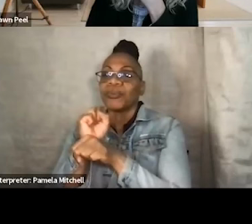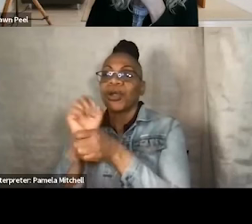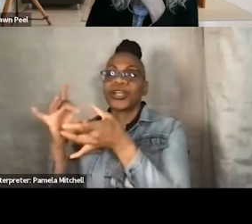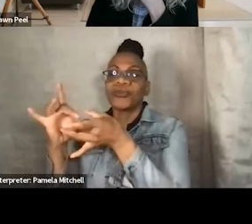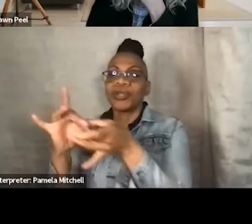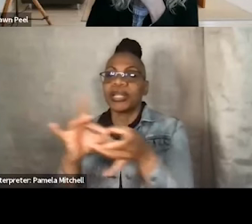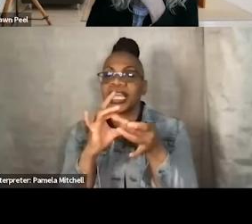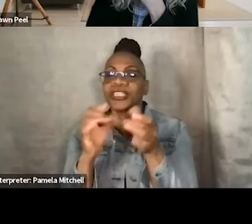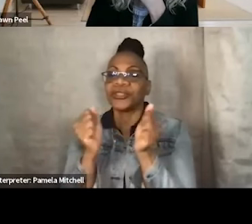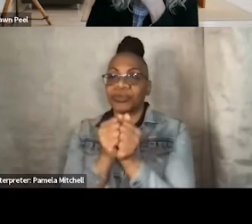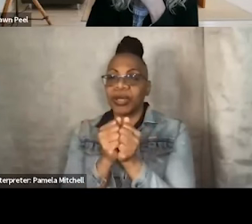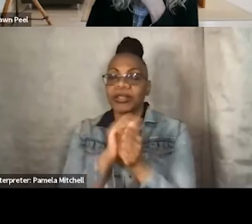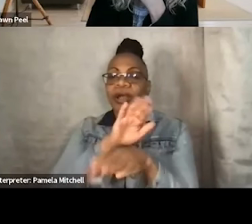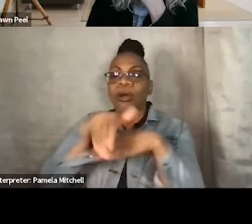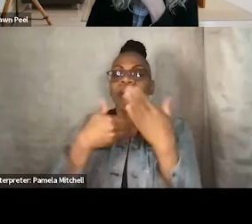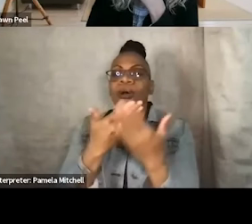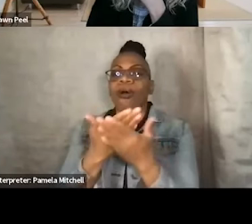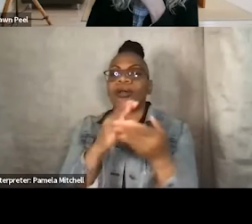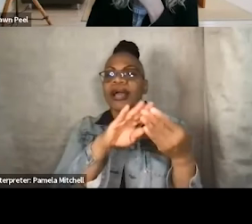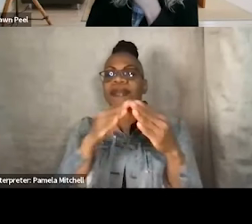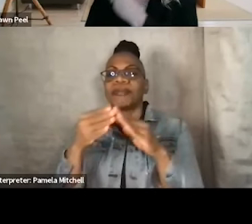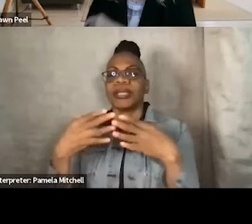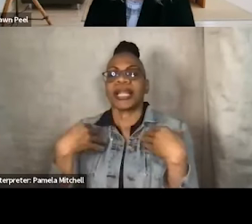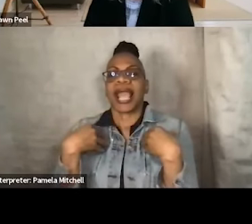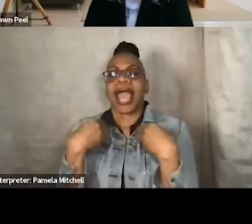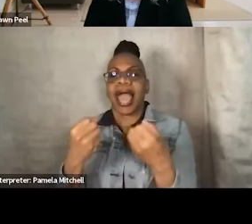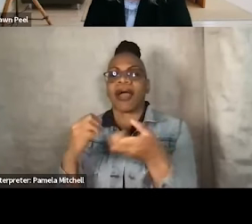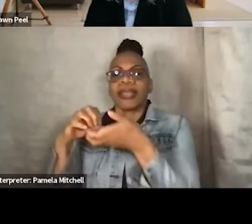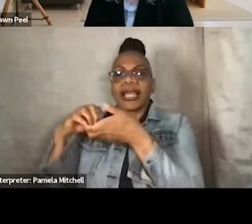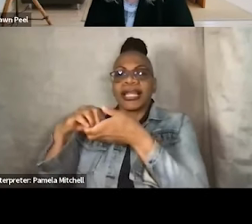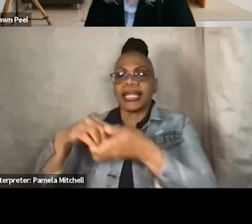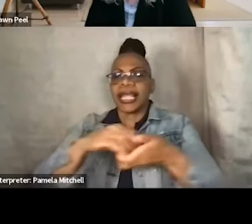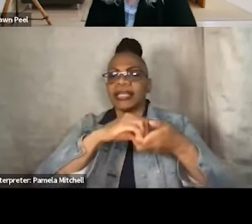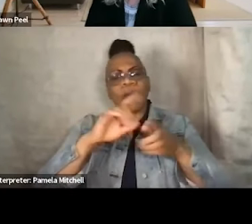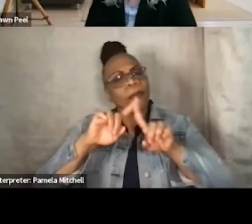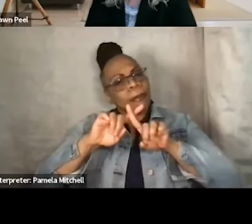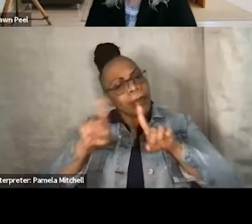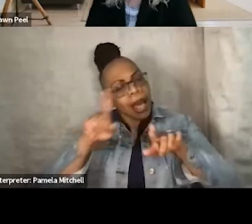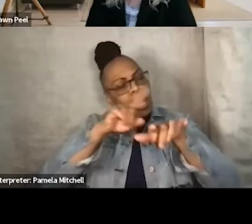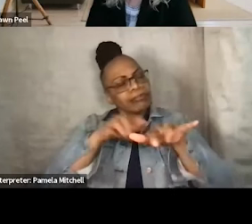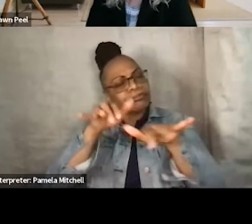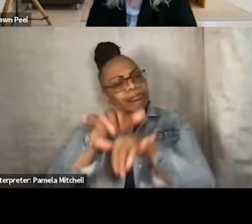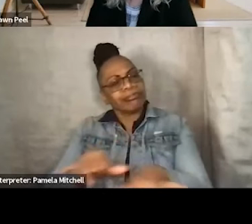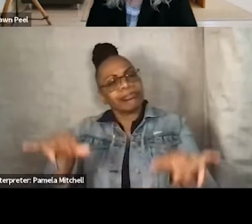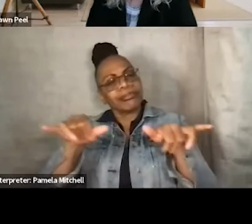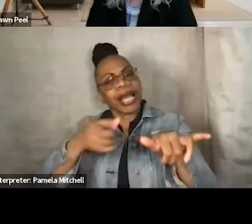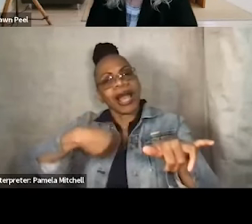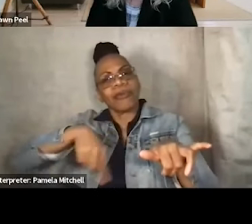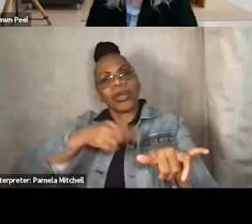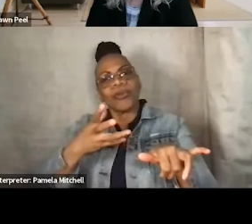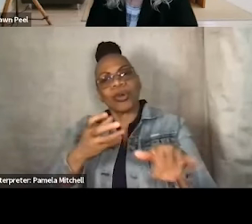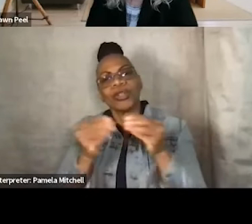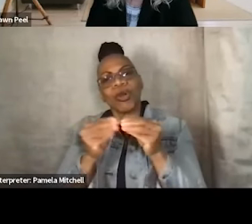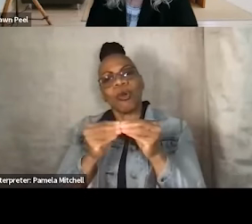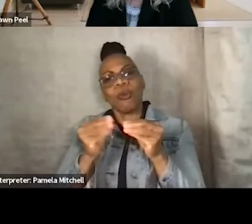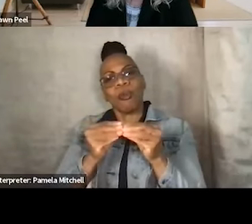They all have community behavioral health liaisons. But at the same time we wanted to take a cooperative approach to working with them,